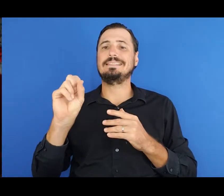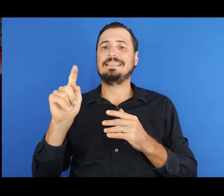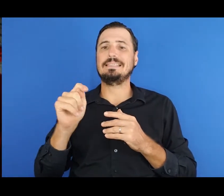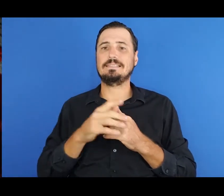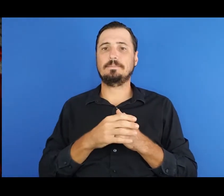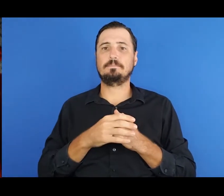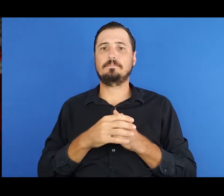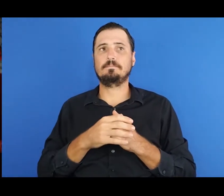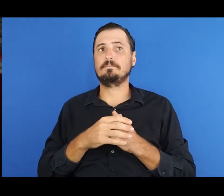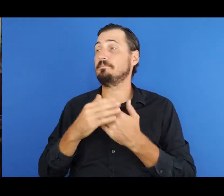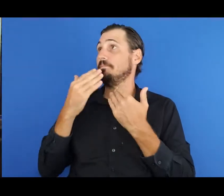Thank you Elton.